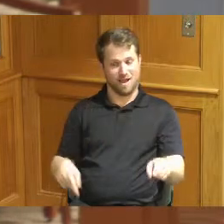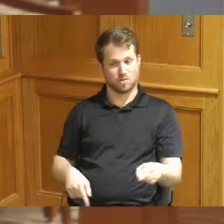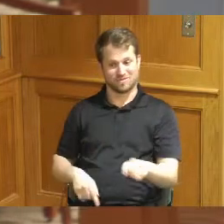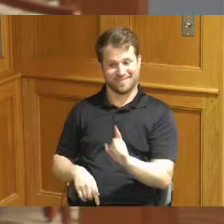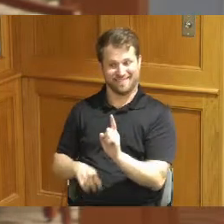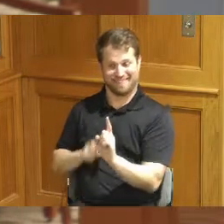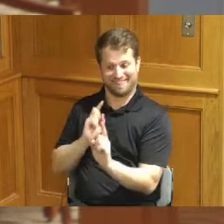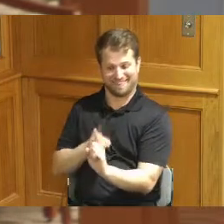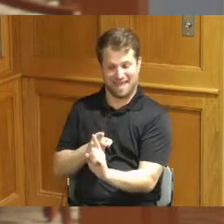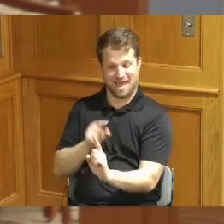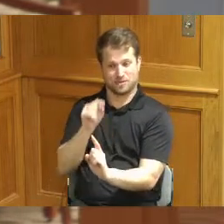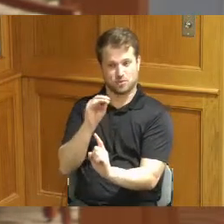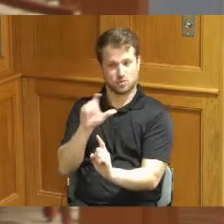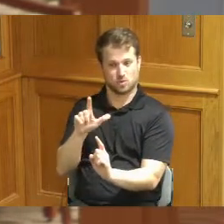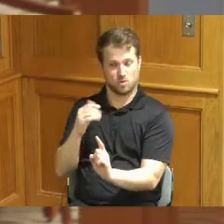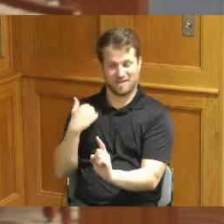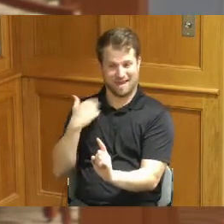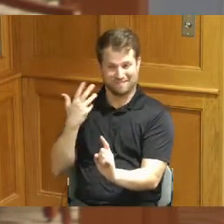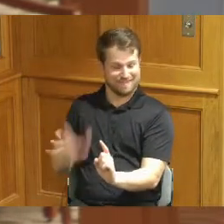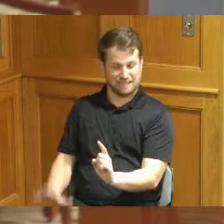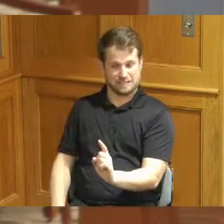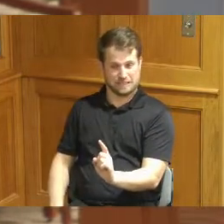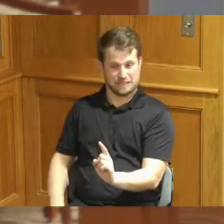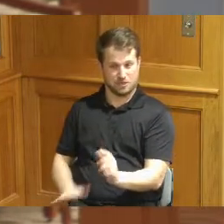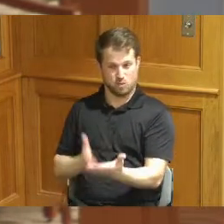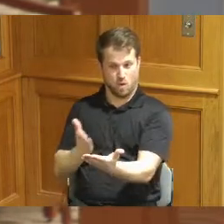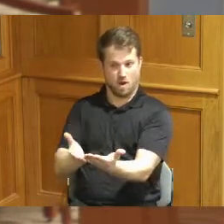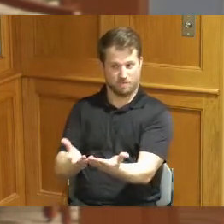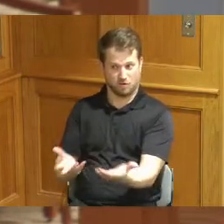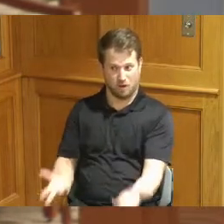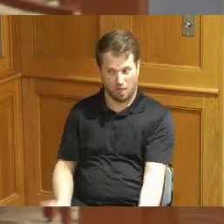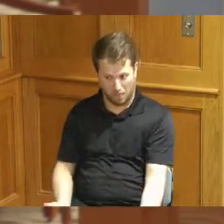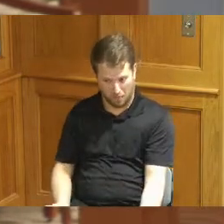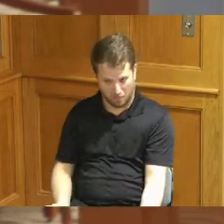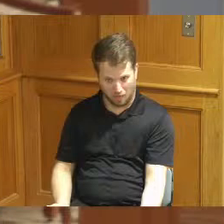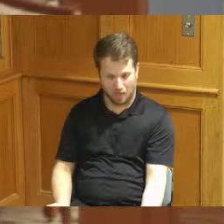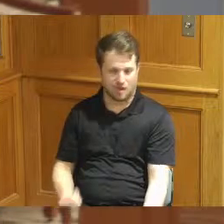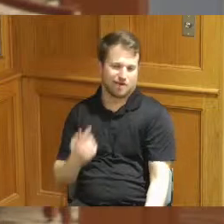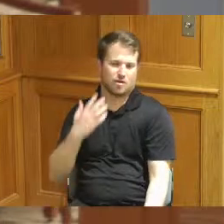tool we have in the toolbox that we can offer because of some of the funding restrictions